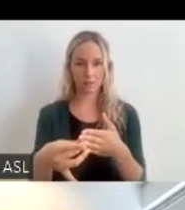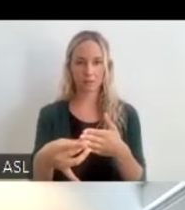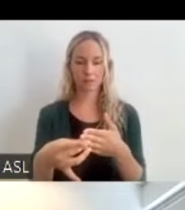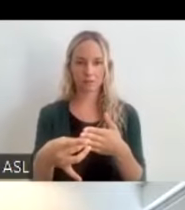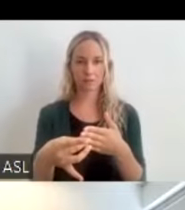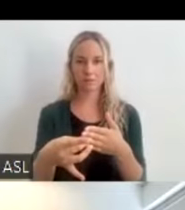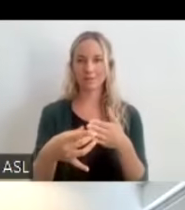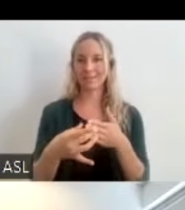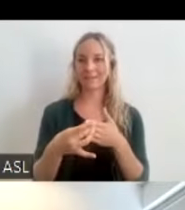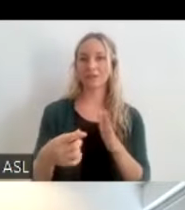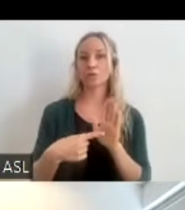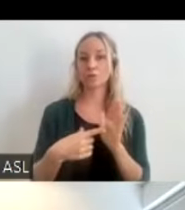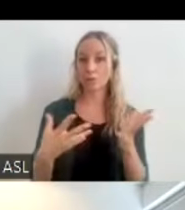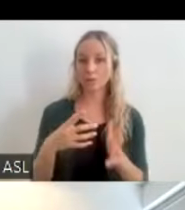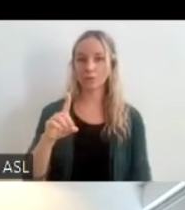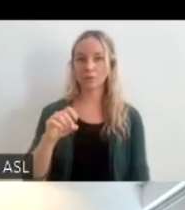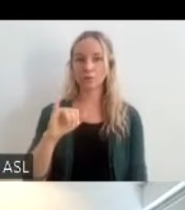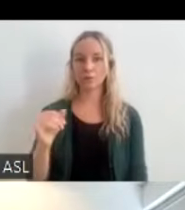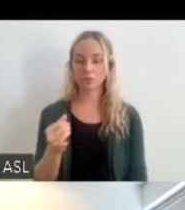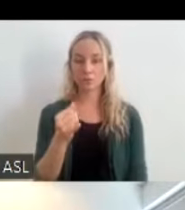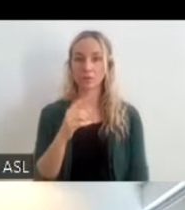services, programs, or activities of state and local